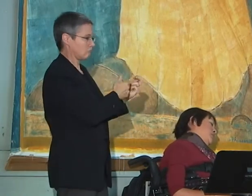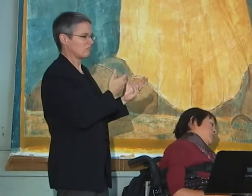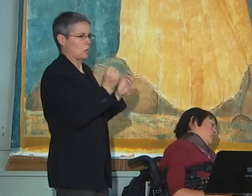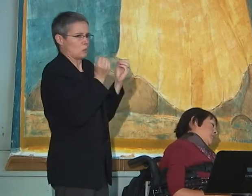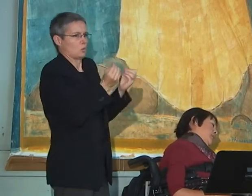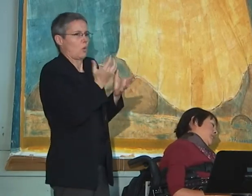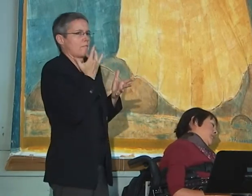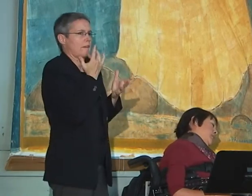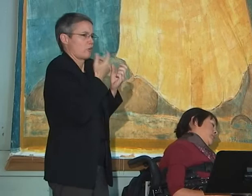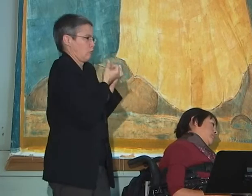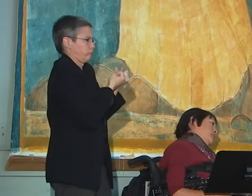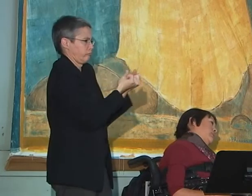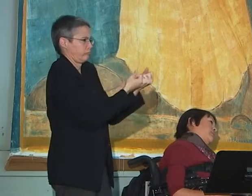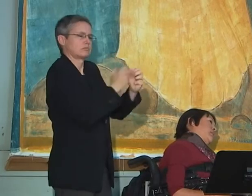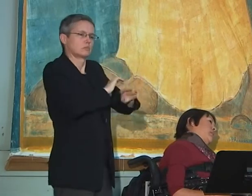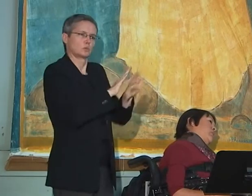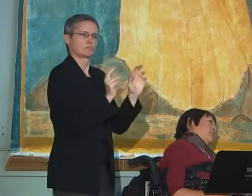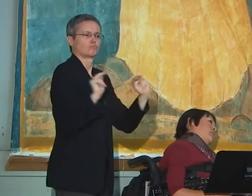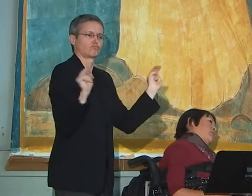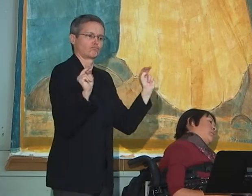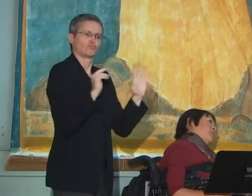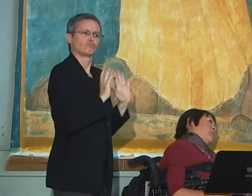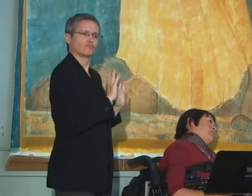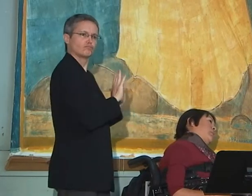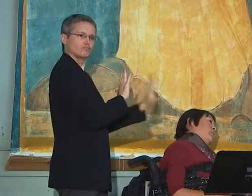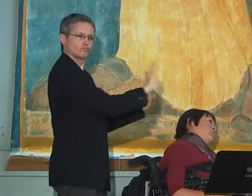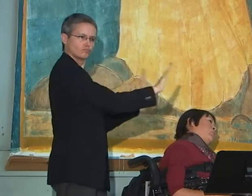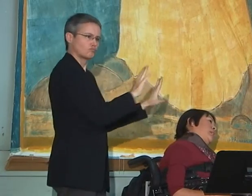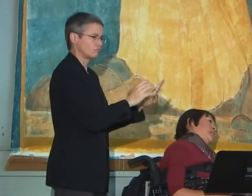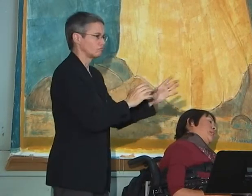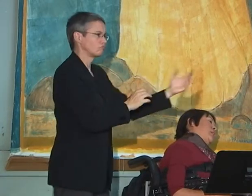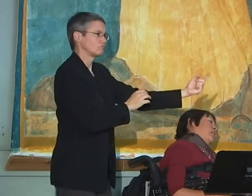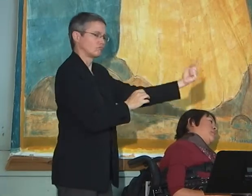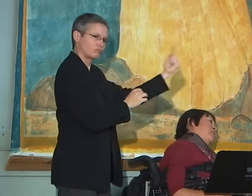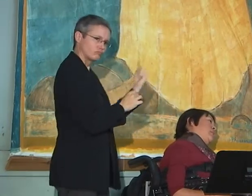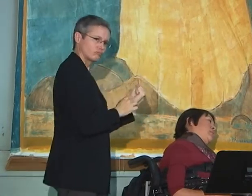So, uh, they're coming out one at a time